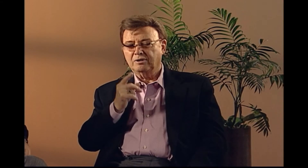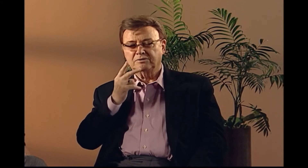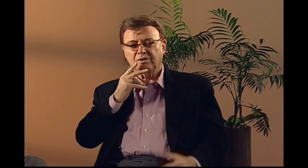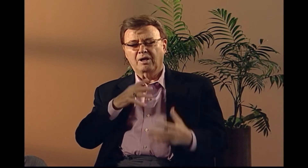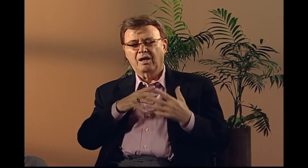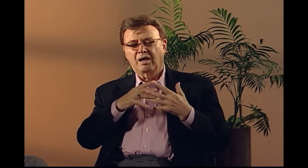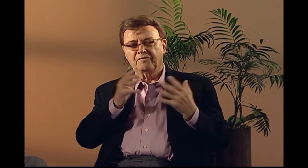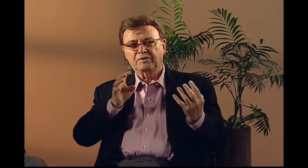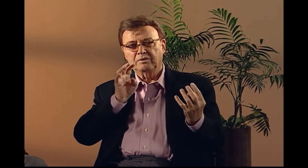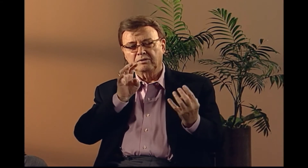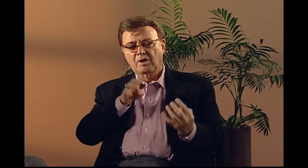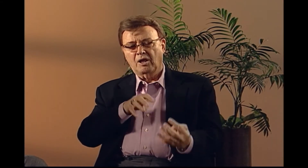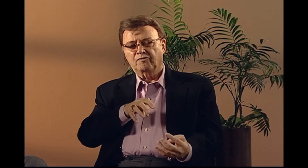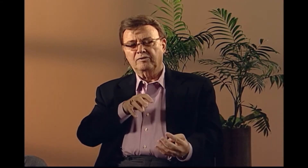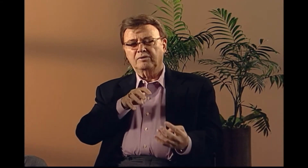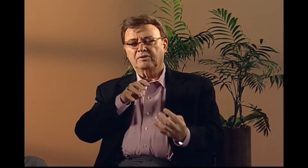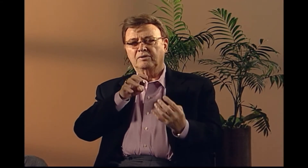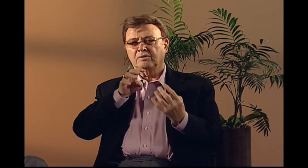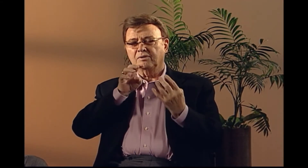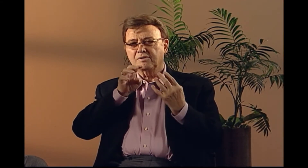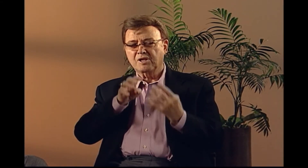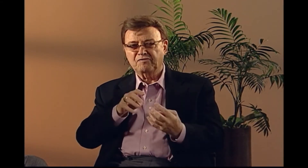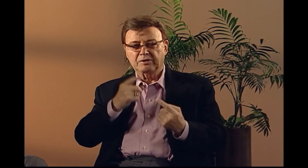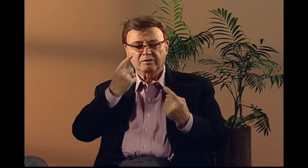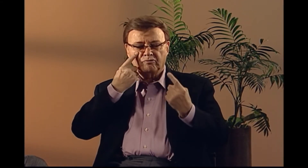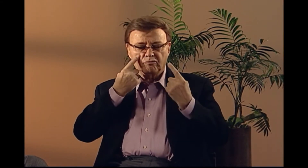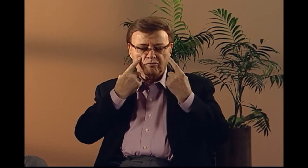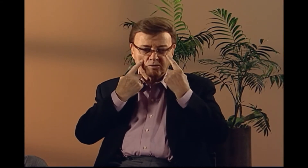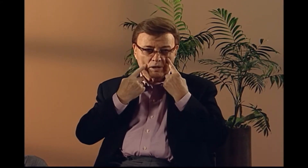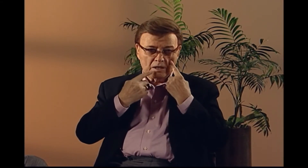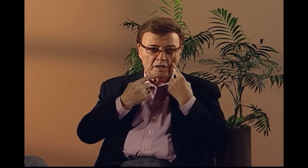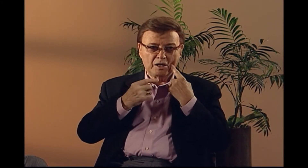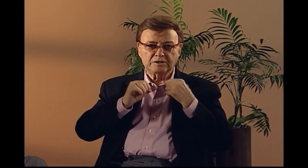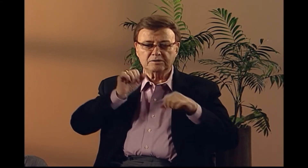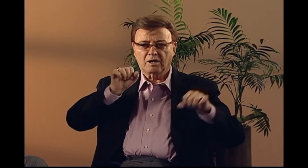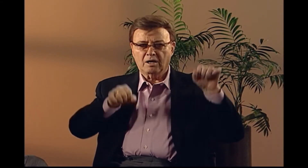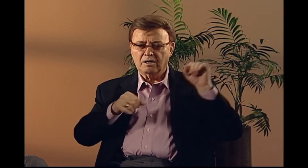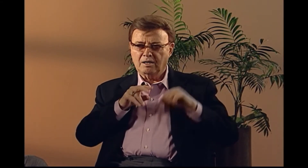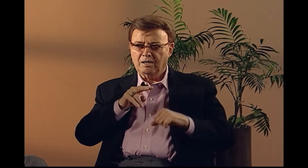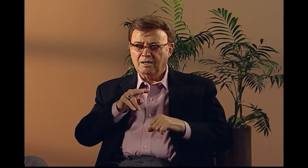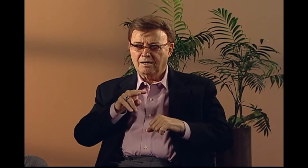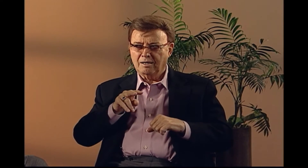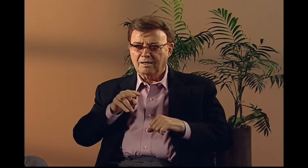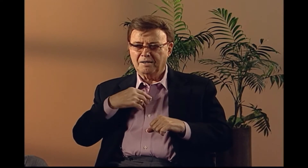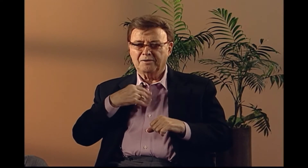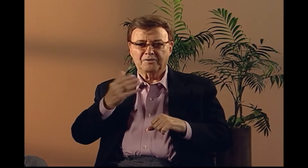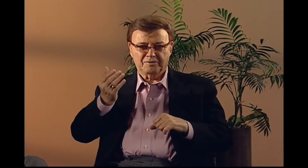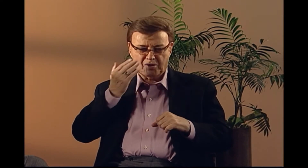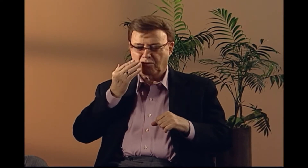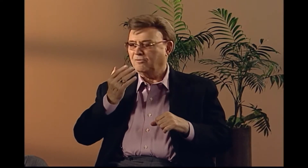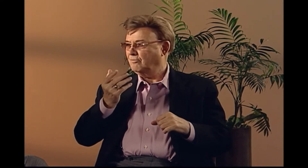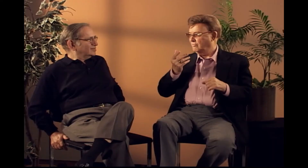and watch the reaction of the people to the production. And I would see a lot of people laughing and laughing and crying